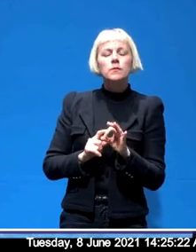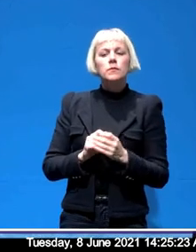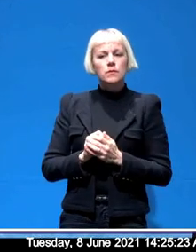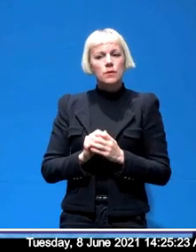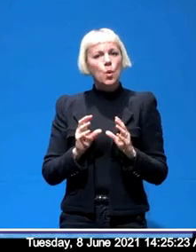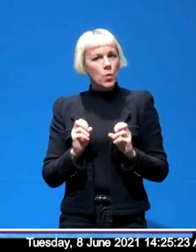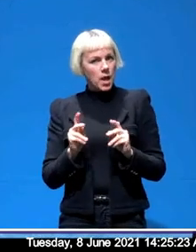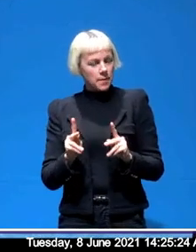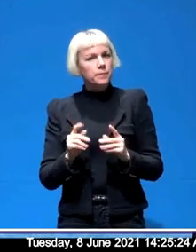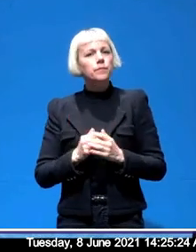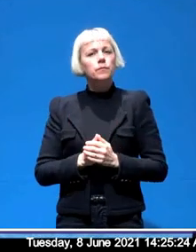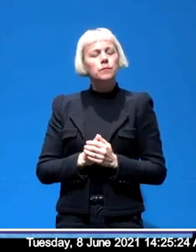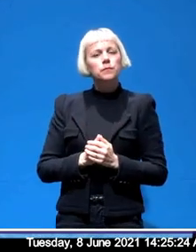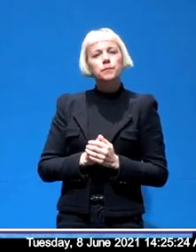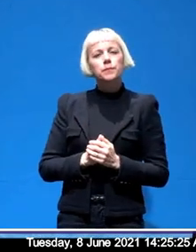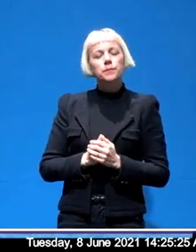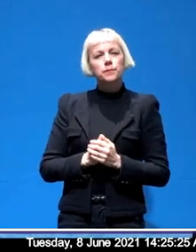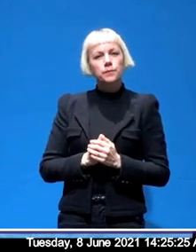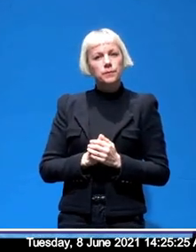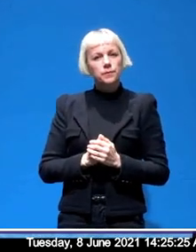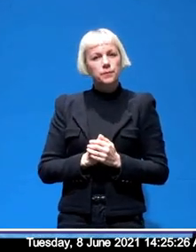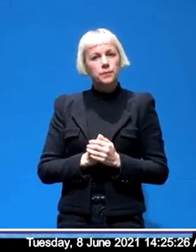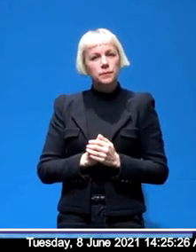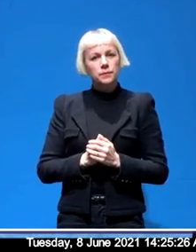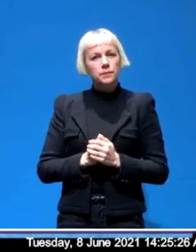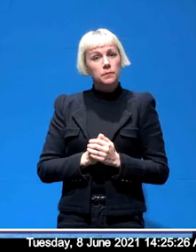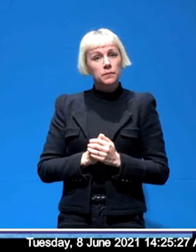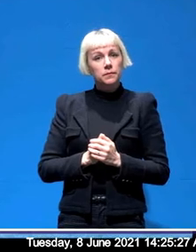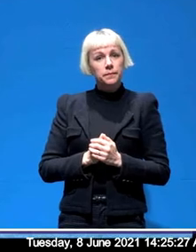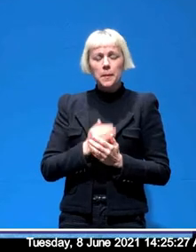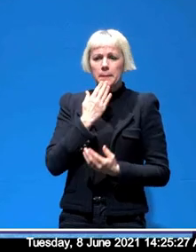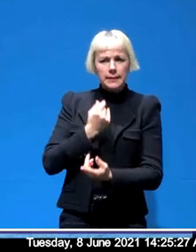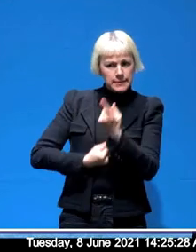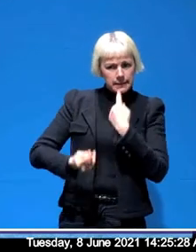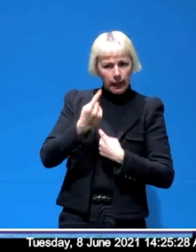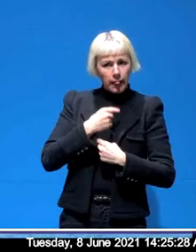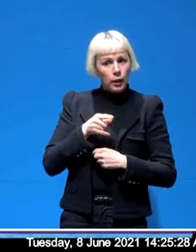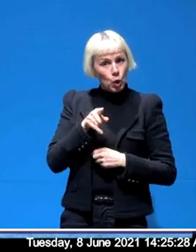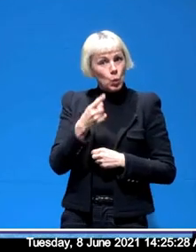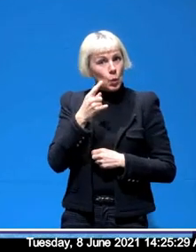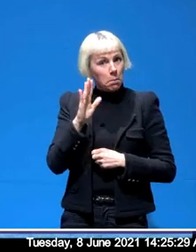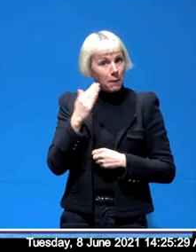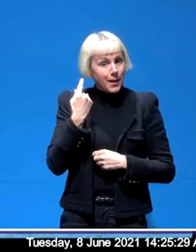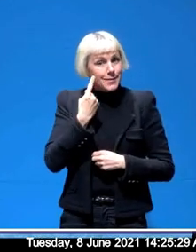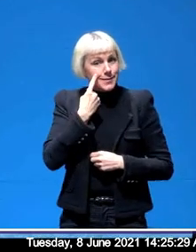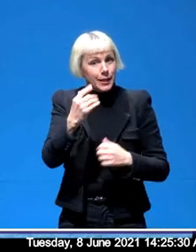Can you tell me if you have ever seen the document at tab 86, which